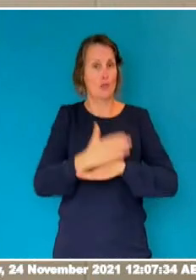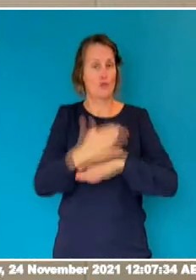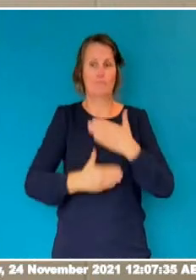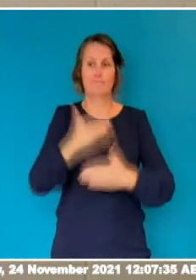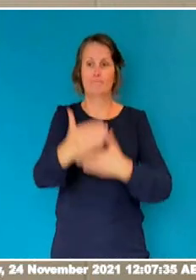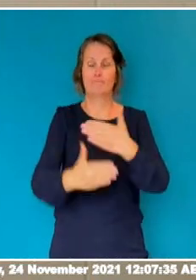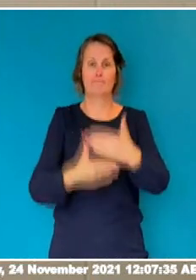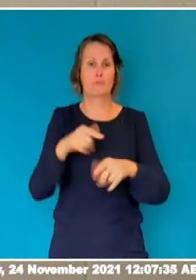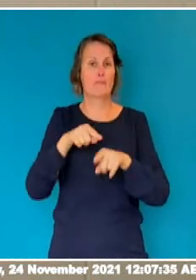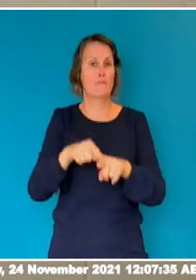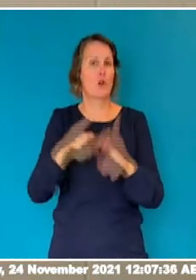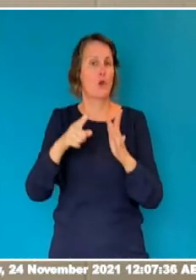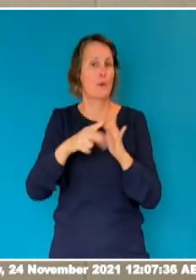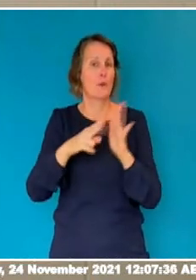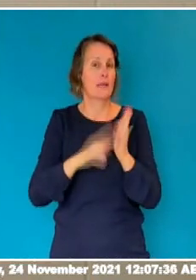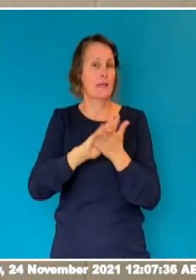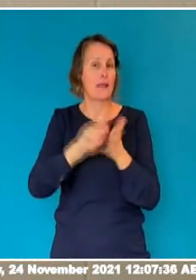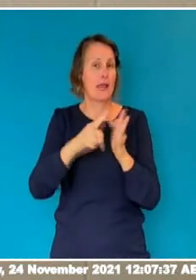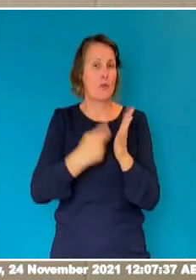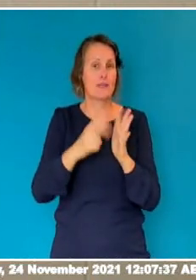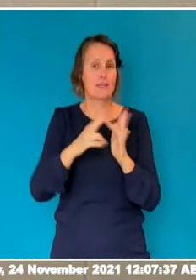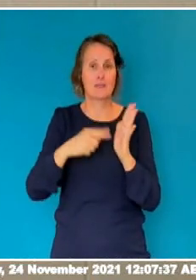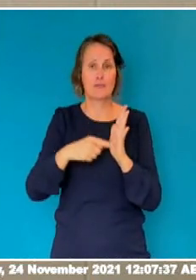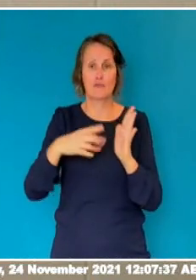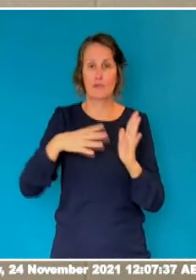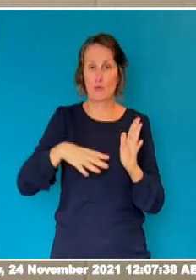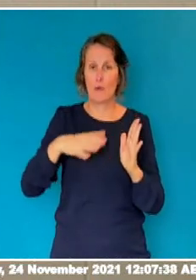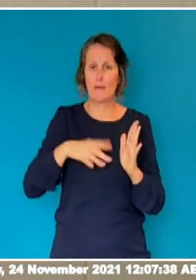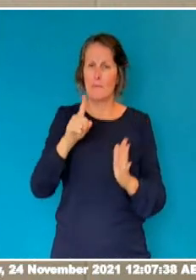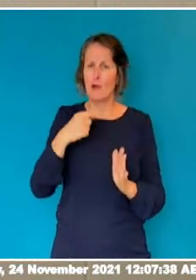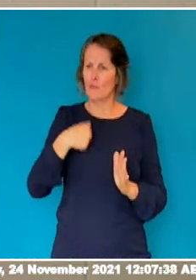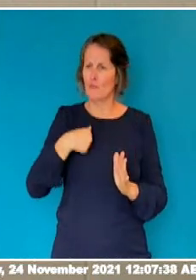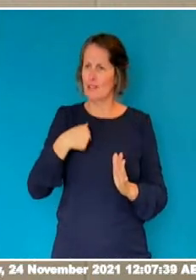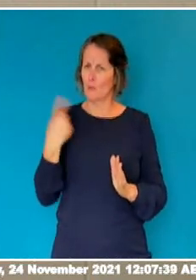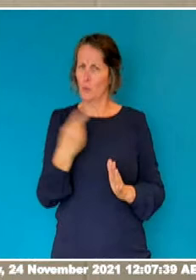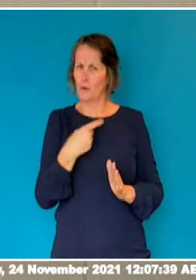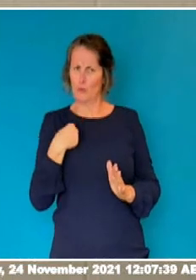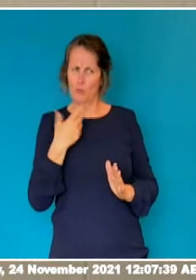And we take a wider approach in terms of full participation in the workforce.